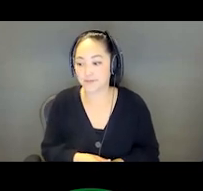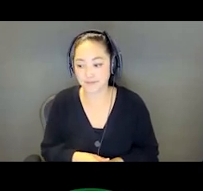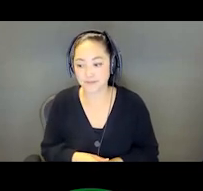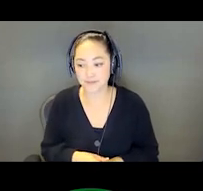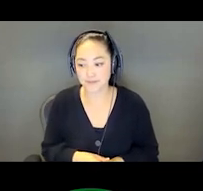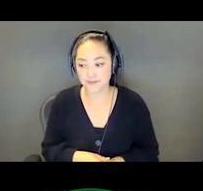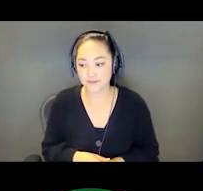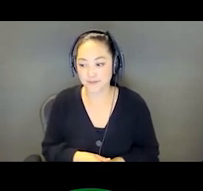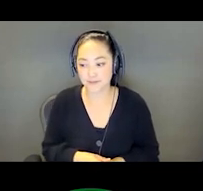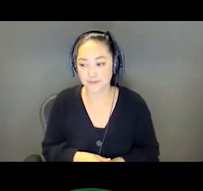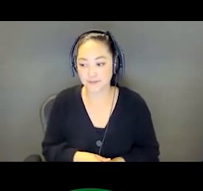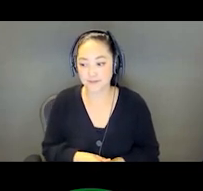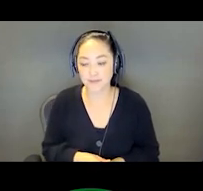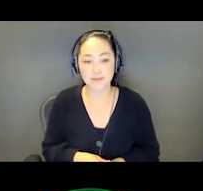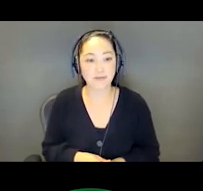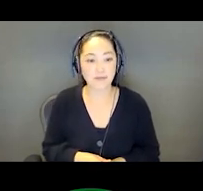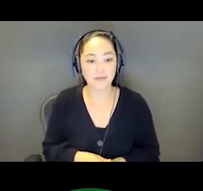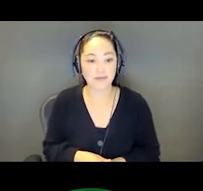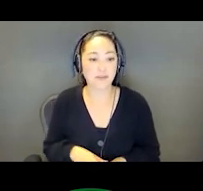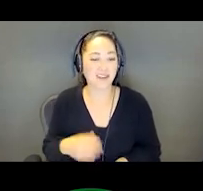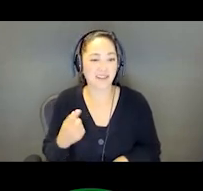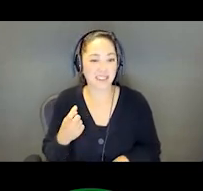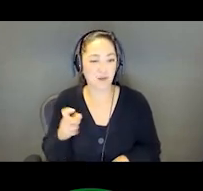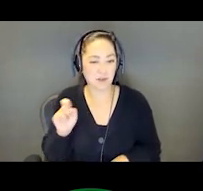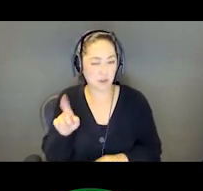Cause I think it'll be a fairly quick one. And this is a great one maybe for land managers